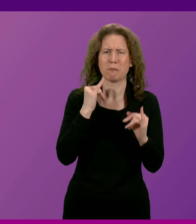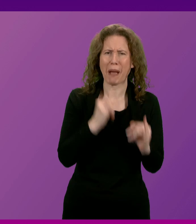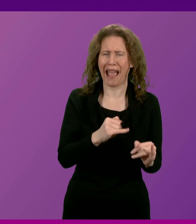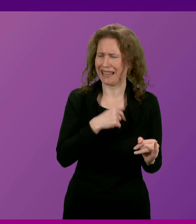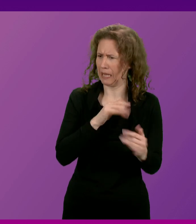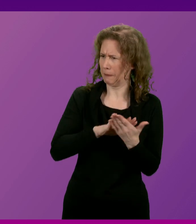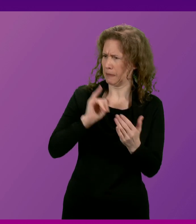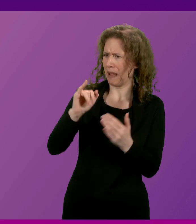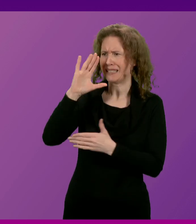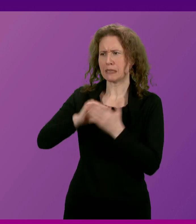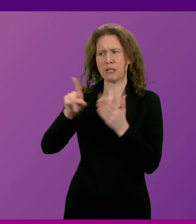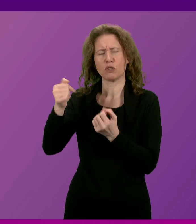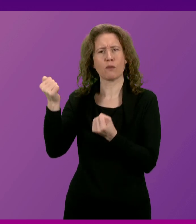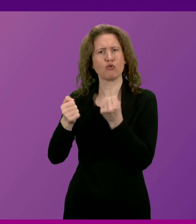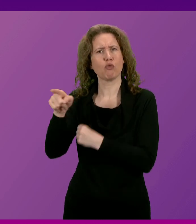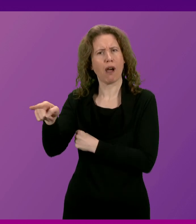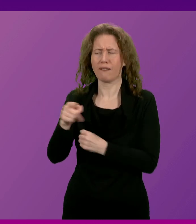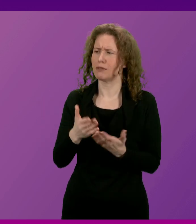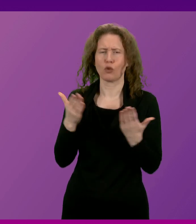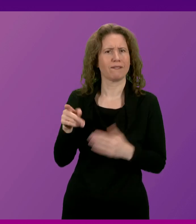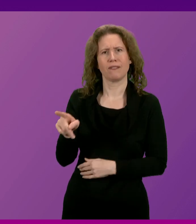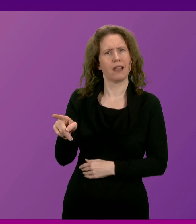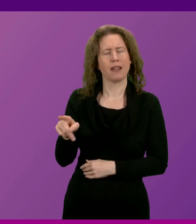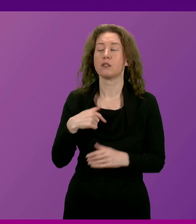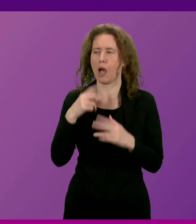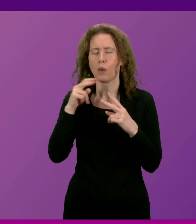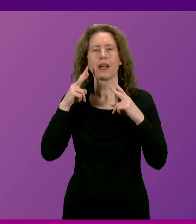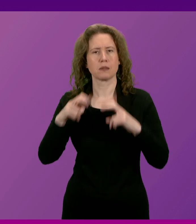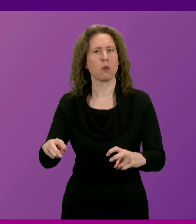As I said to Sue Webber, I will explore those issues. The Cabinet Secretary for Transport